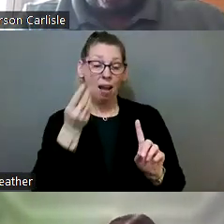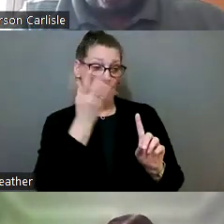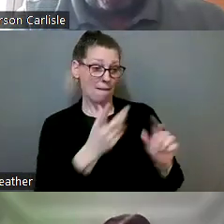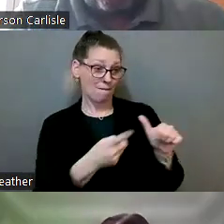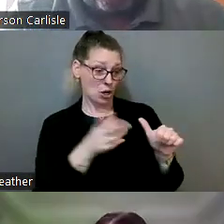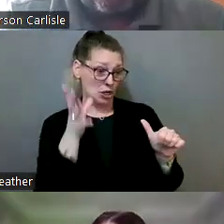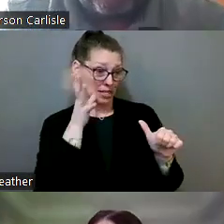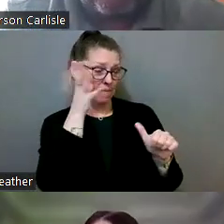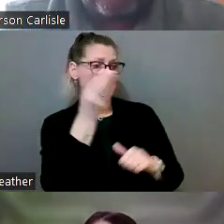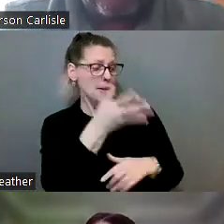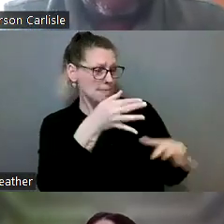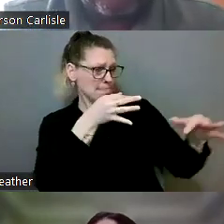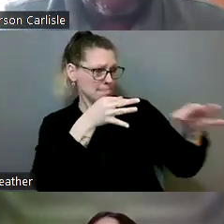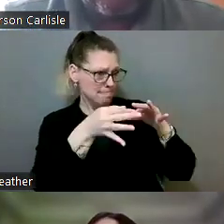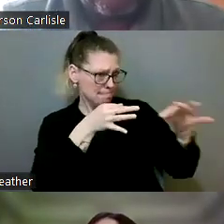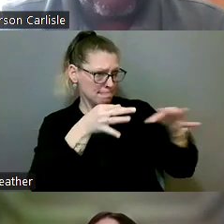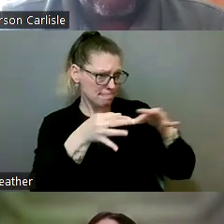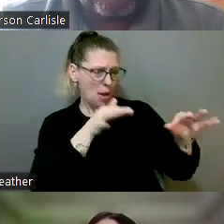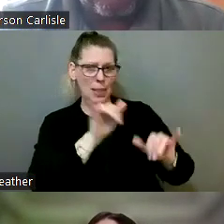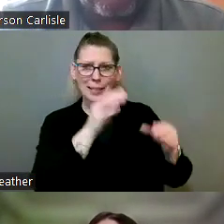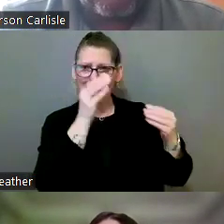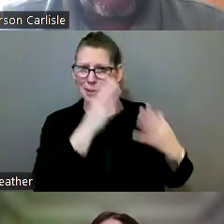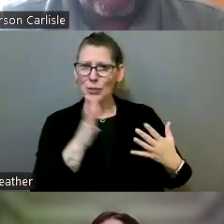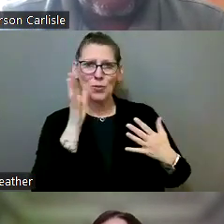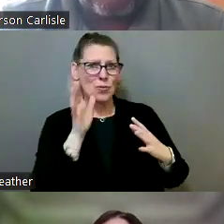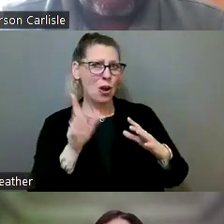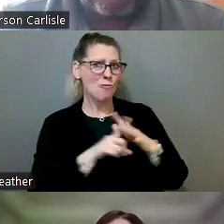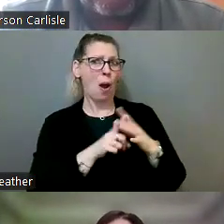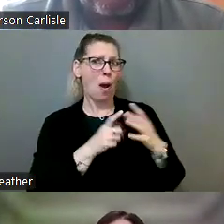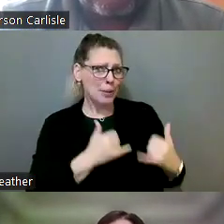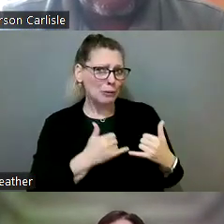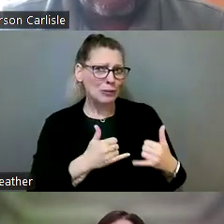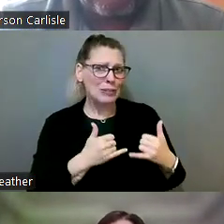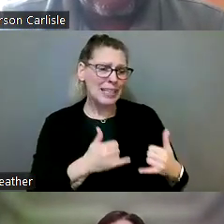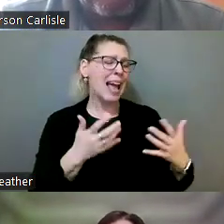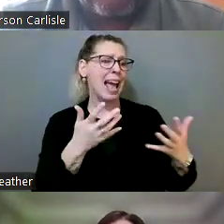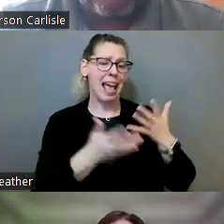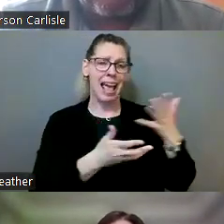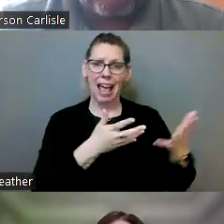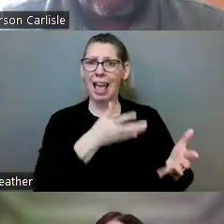this is what's happening, and this information is coming today, or just again utilizing the